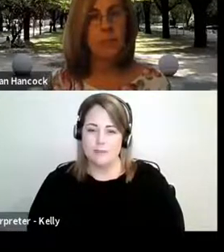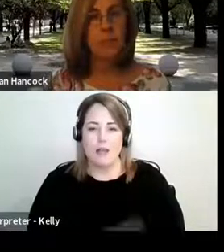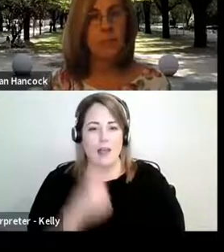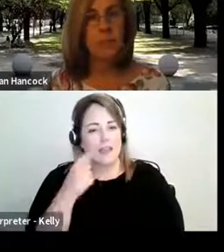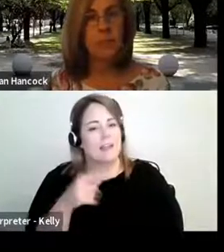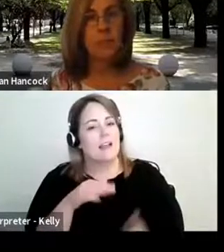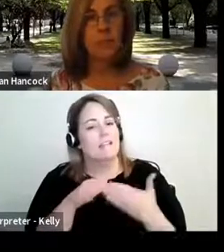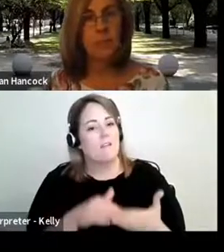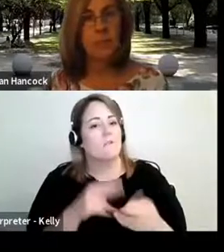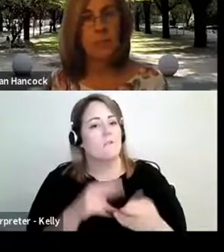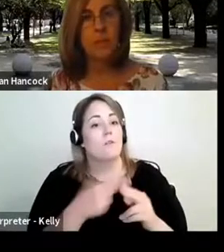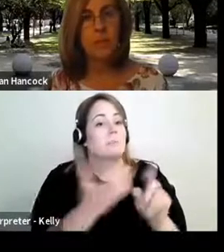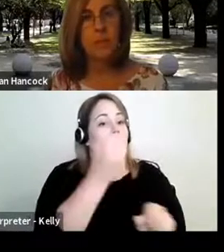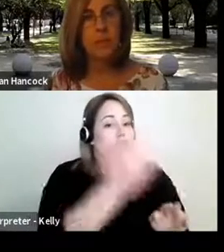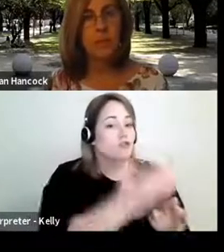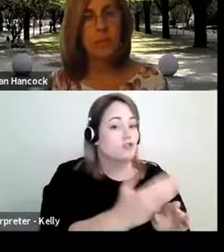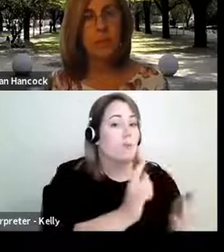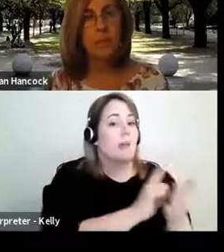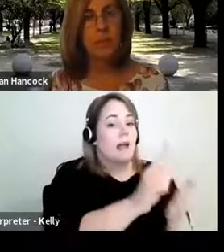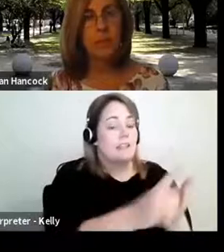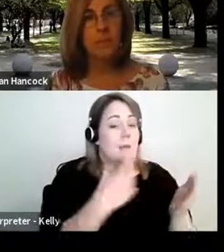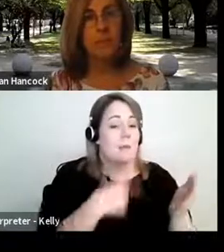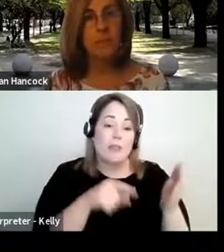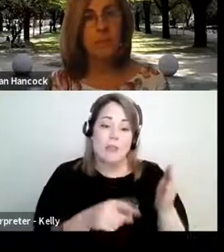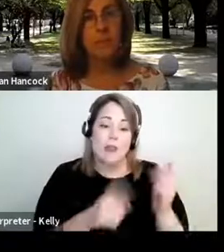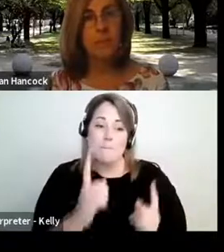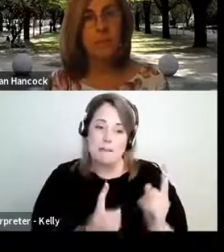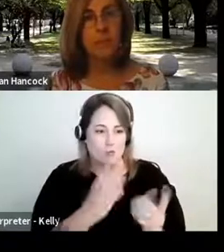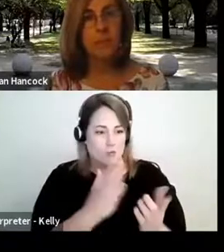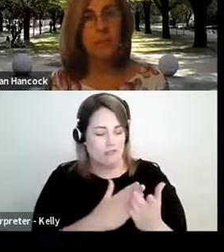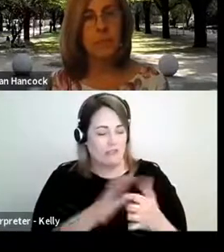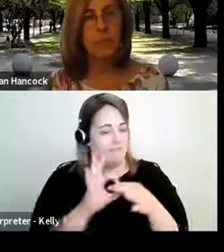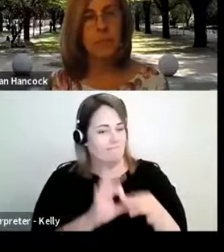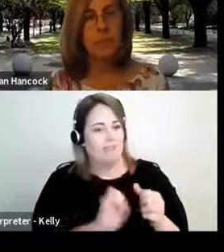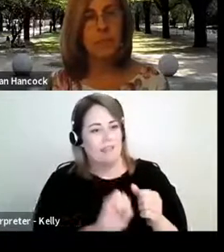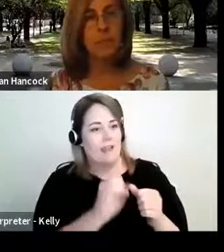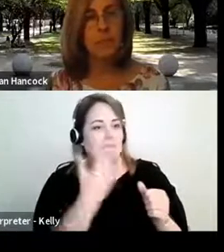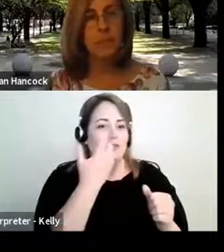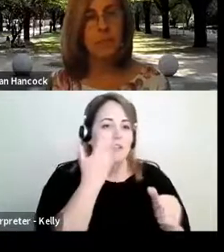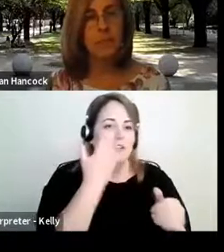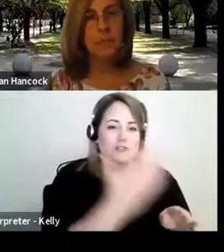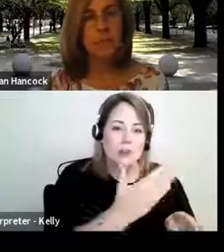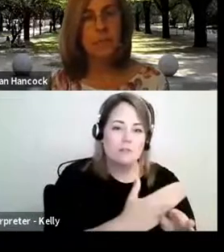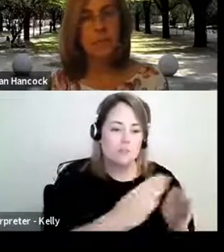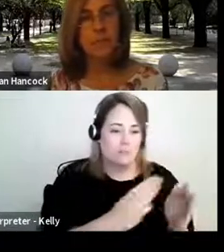is relevant to their program, so the mentors are generally quite enthusiastic and wanting